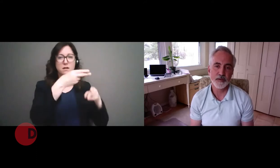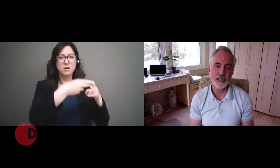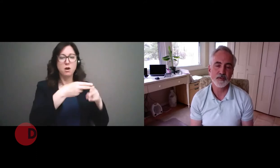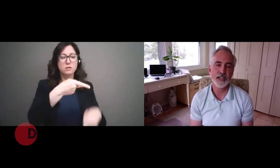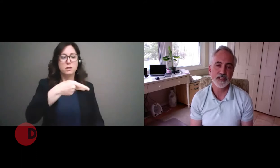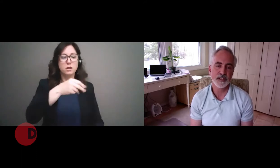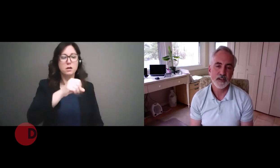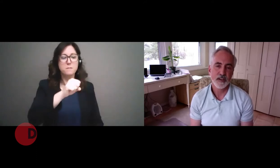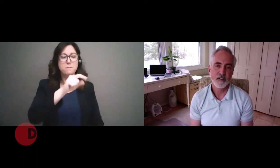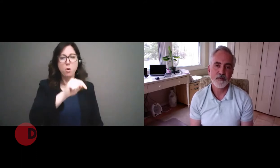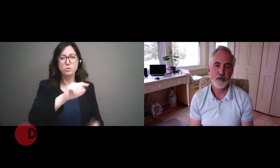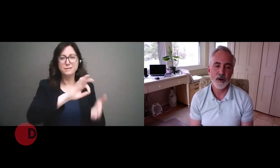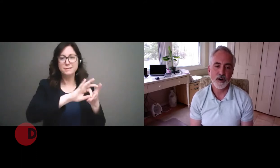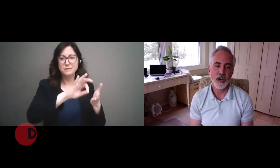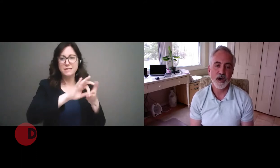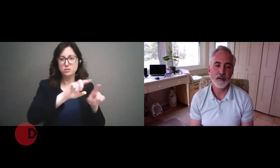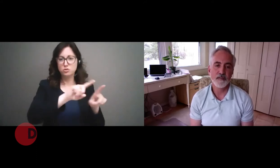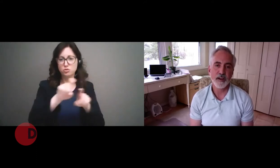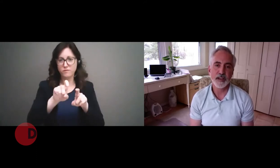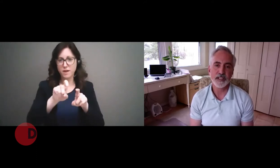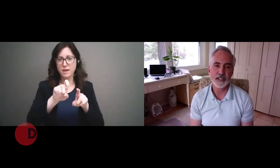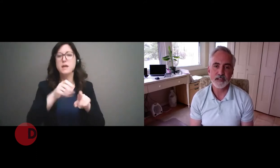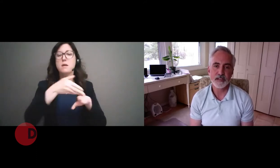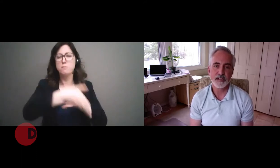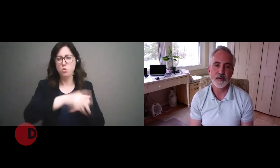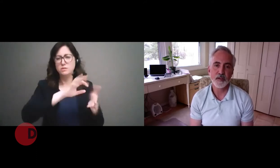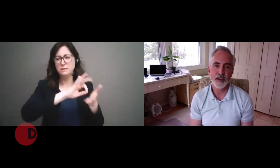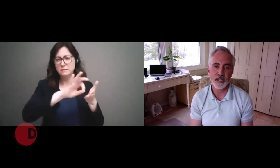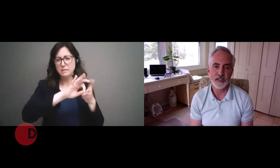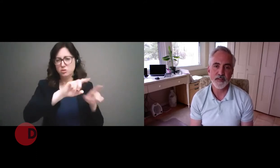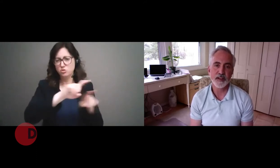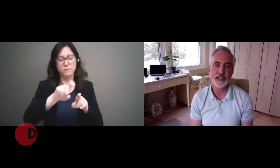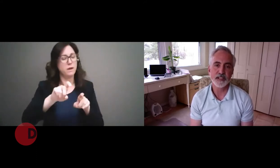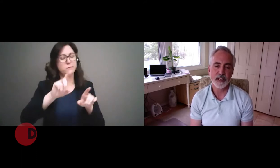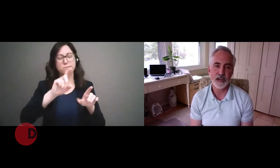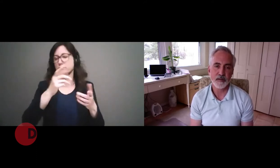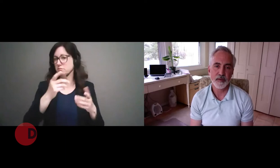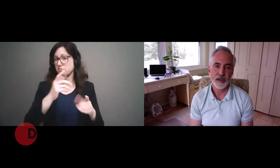but also other communities more detailed questions.